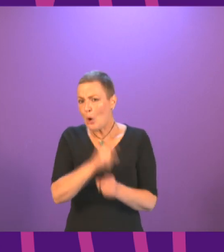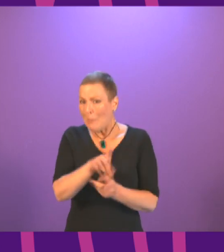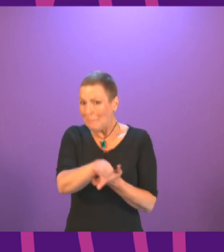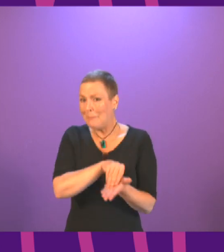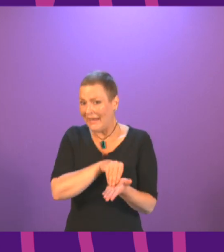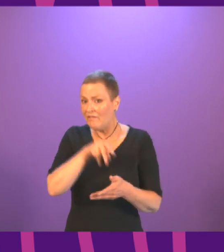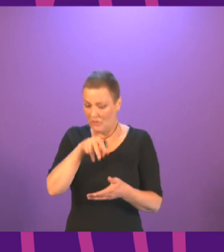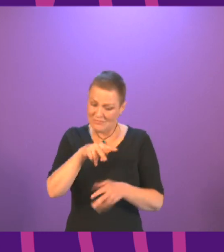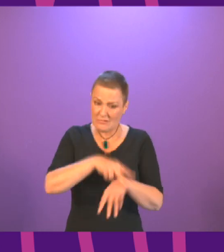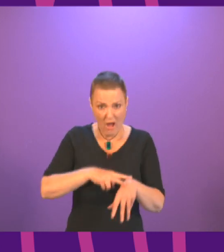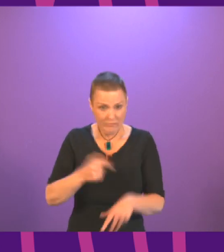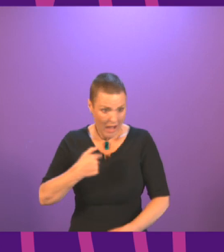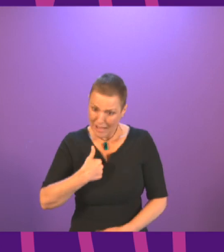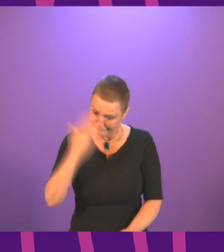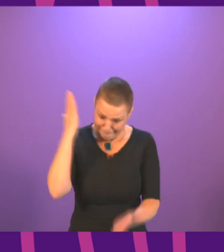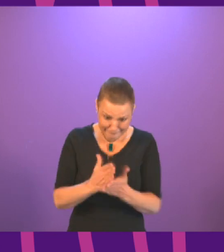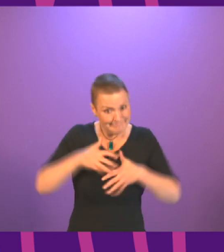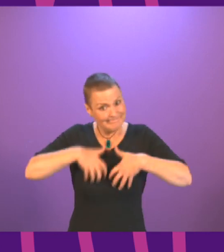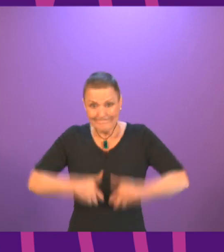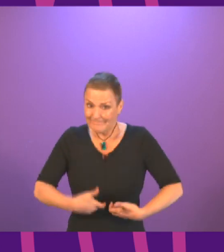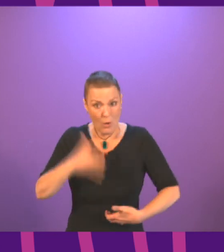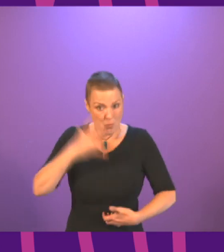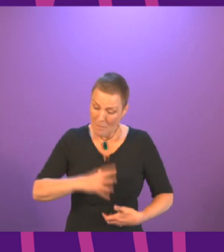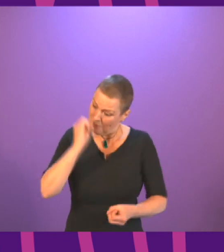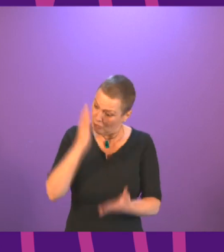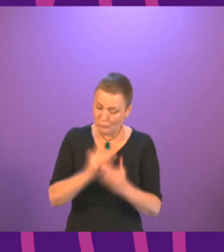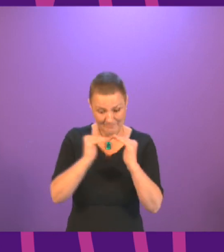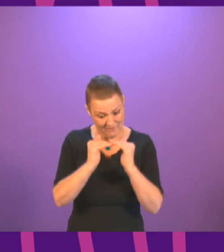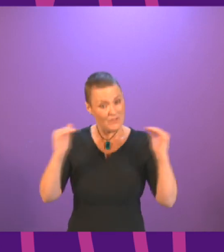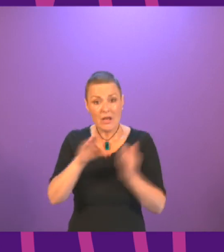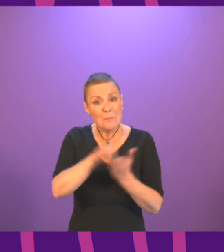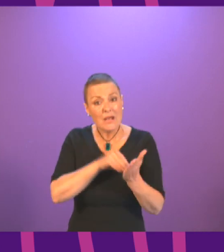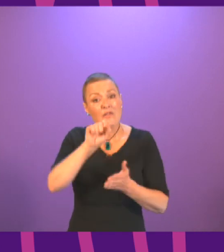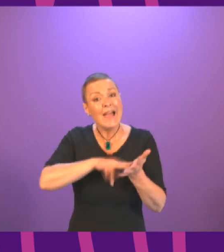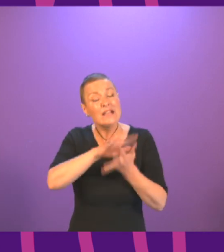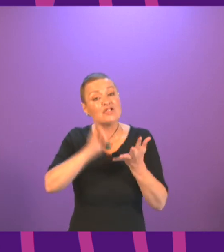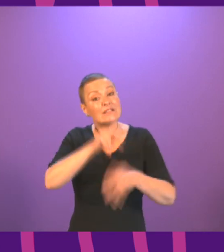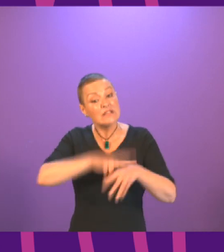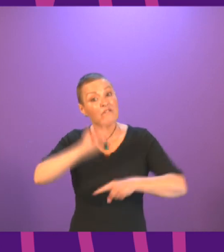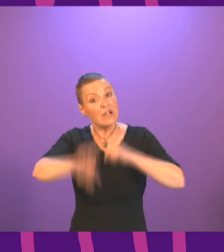We are determined to ensure a fair pay increase for NHS staff next year. I have set out the